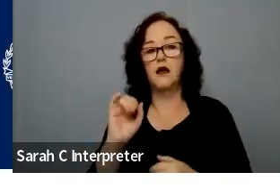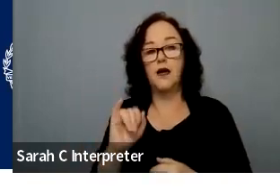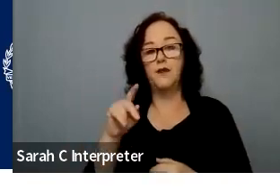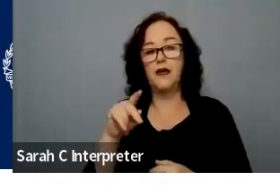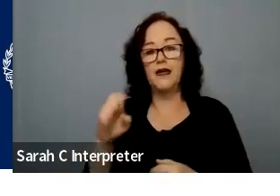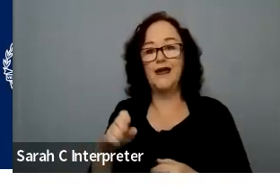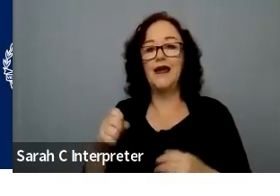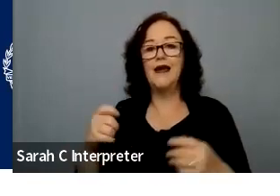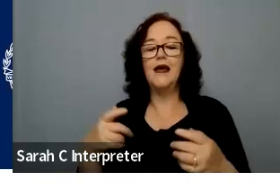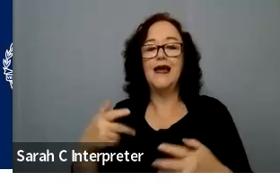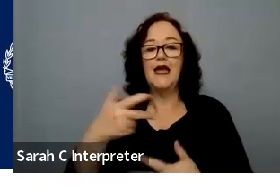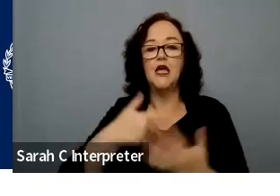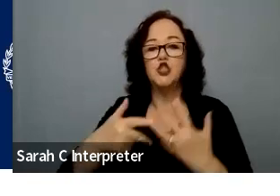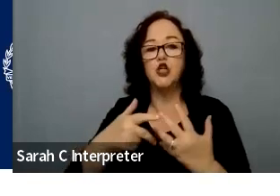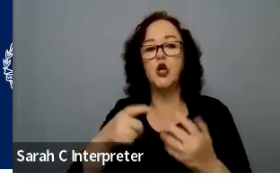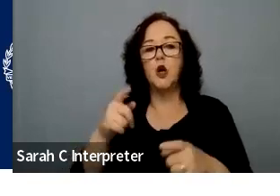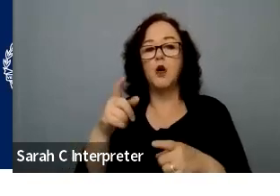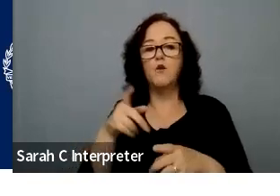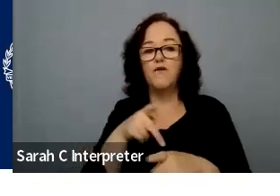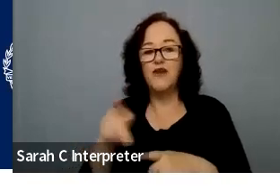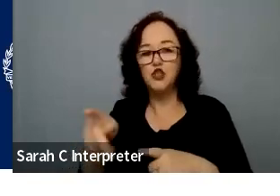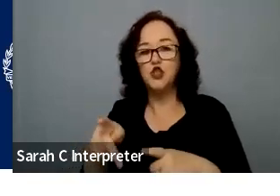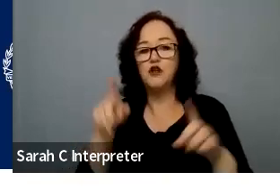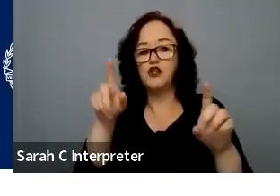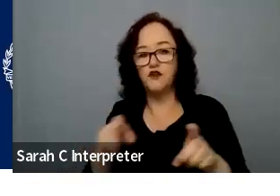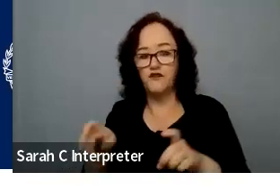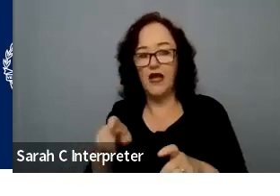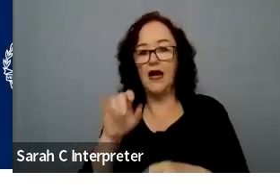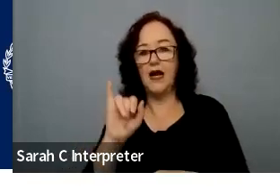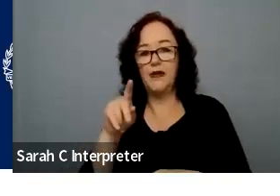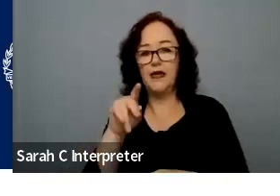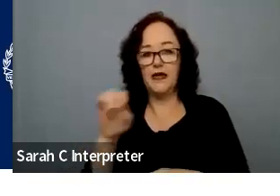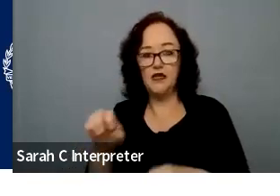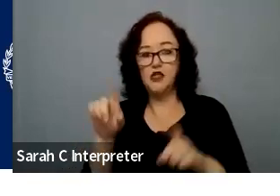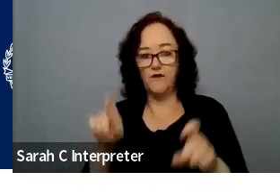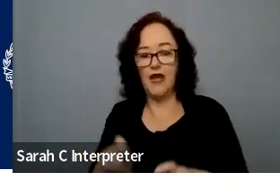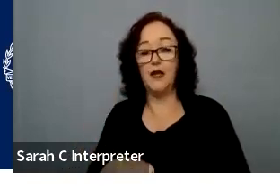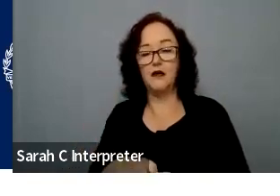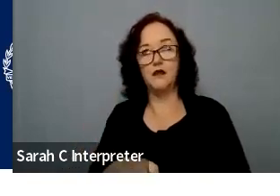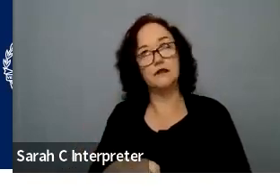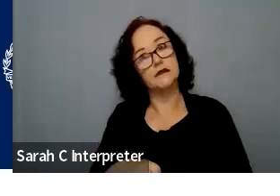survey the UWE interprofessional questionnaire, which unfortunately is very long it's 35 items